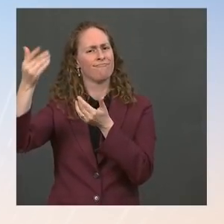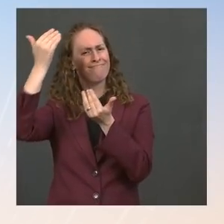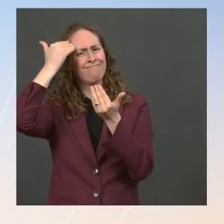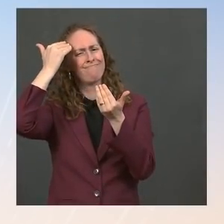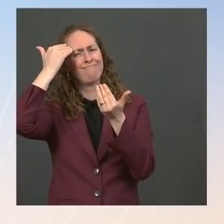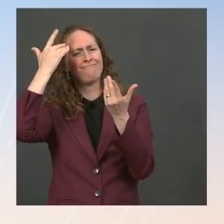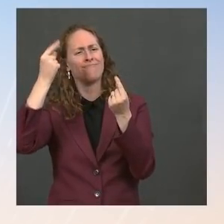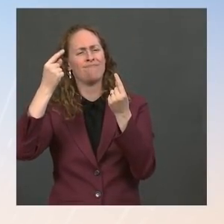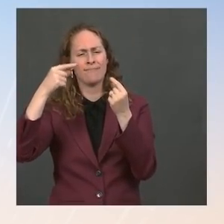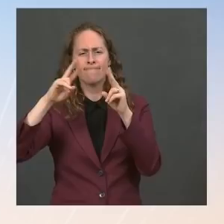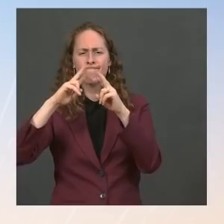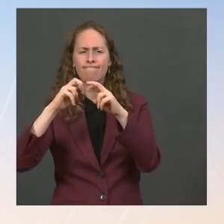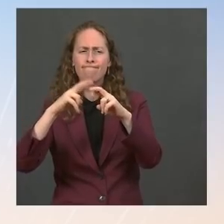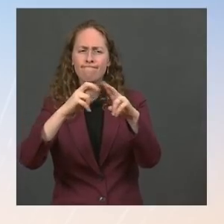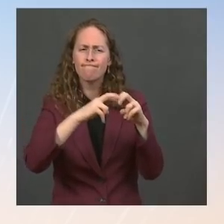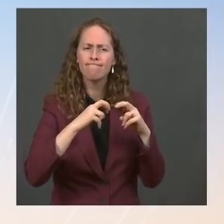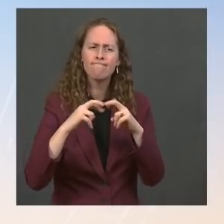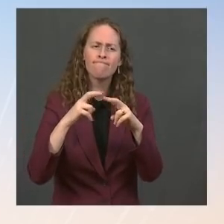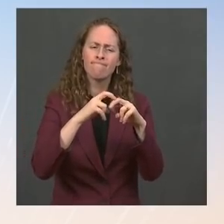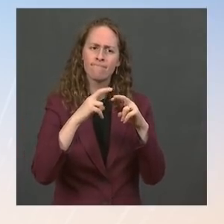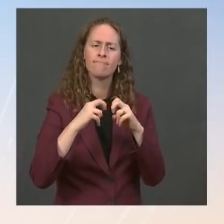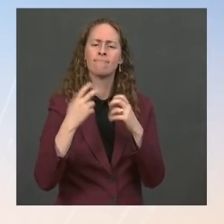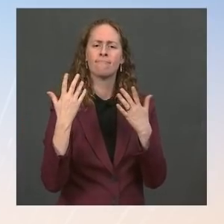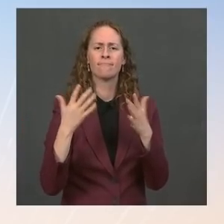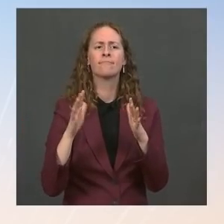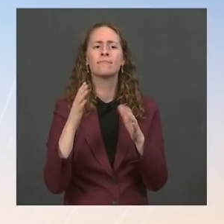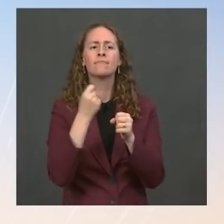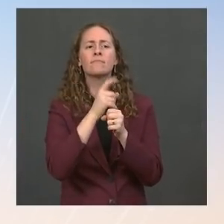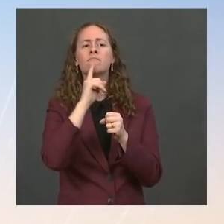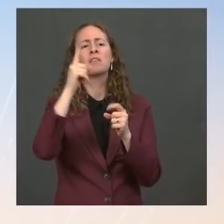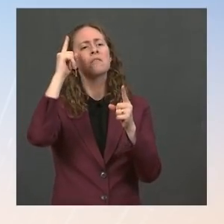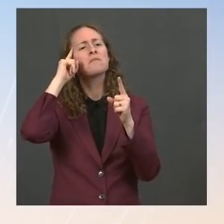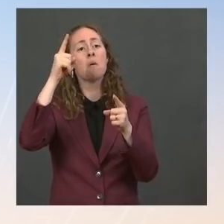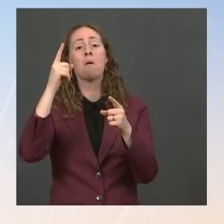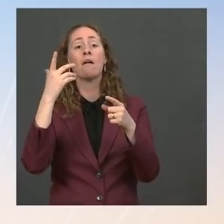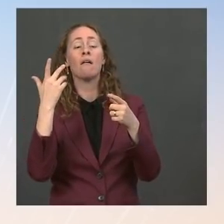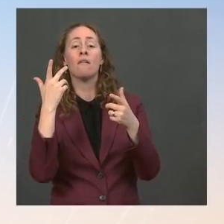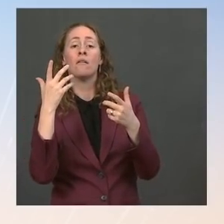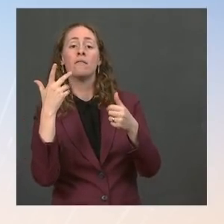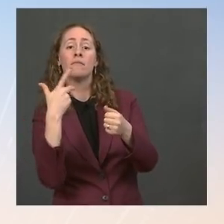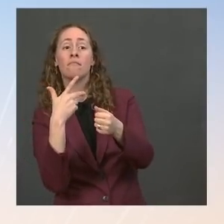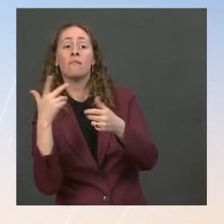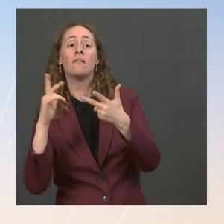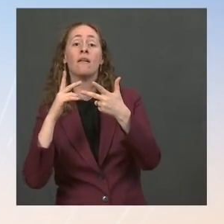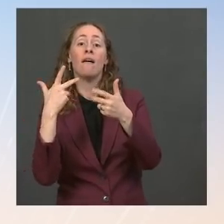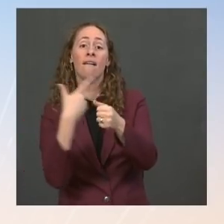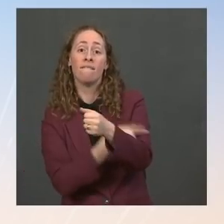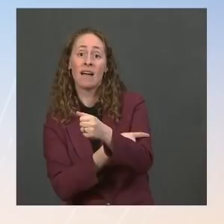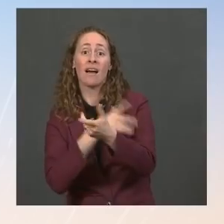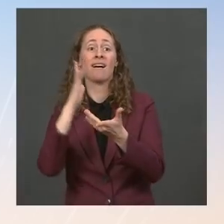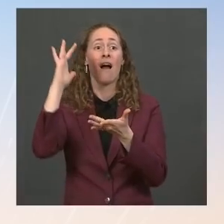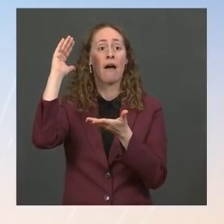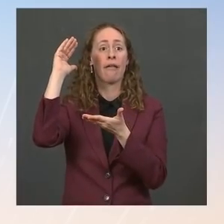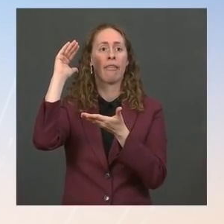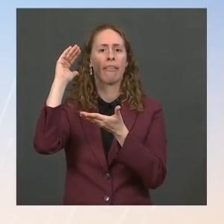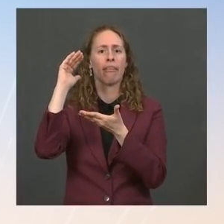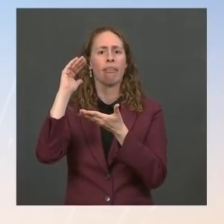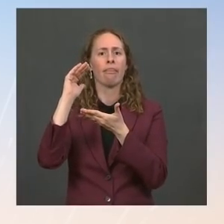or the waning impact, I should say -- the waning effectiveness of vaccines, they felt they had a responsibility to make their recommendations,